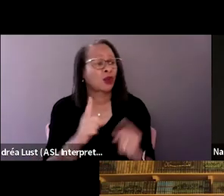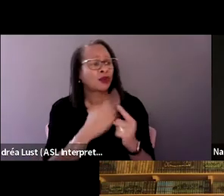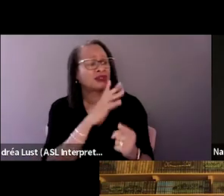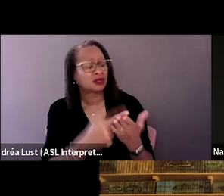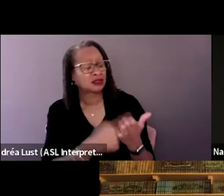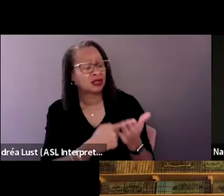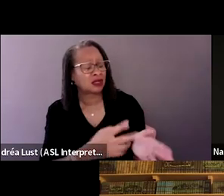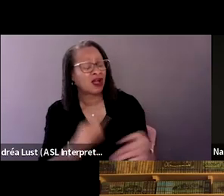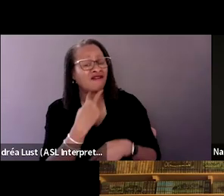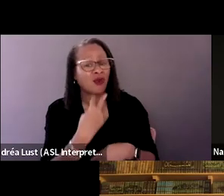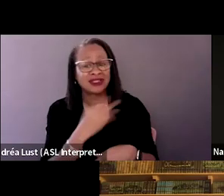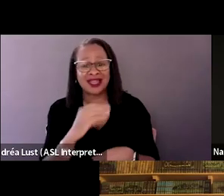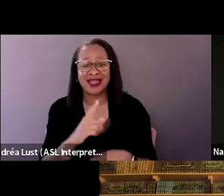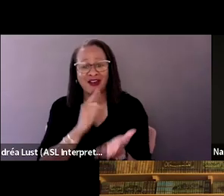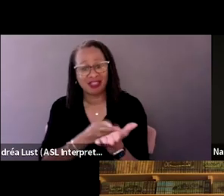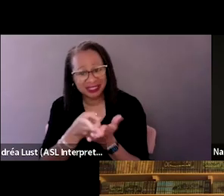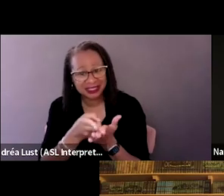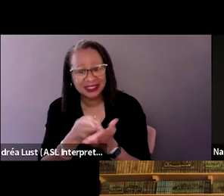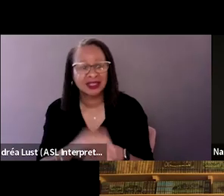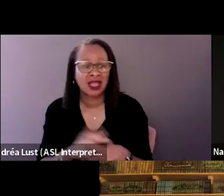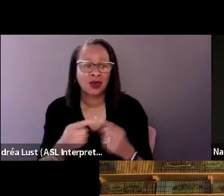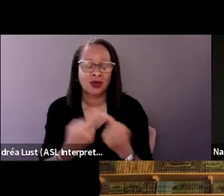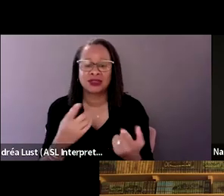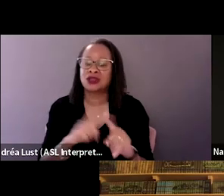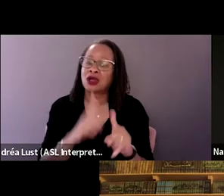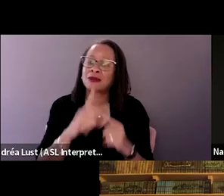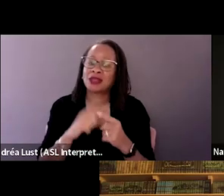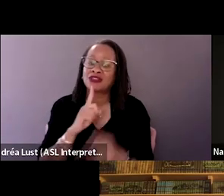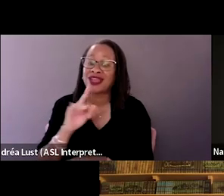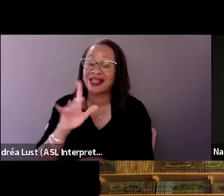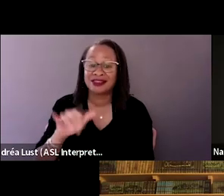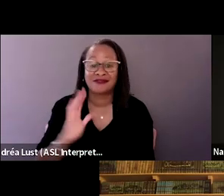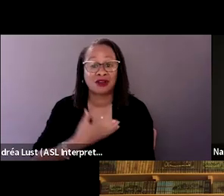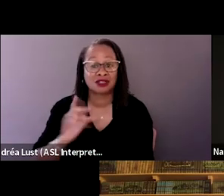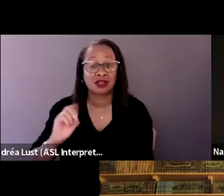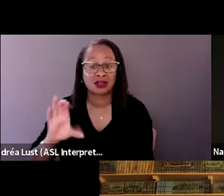compared to festivals and theatrical releases of our documentaries. But before we go into the detail of that,